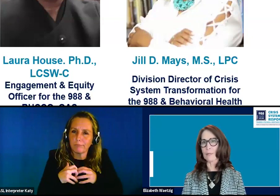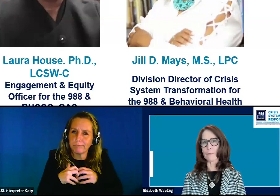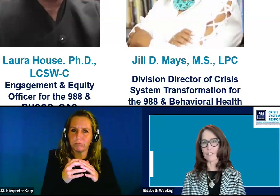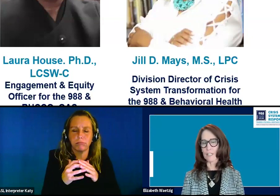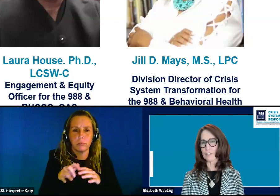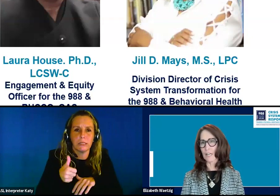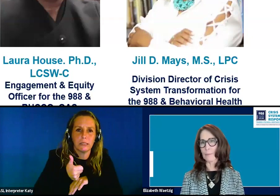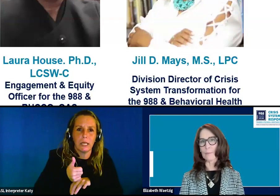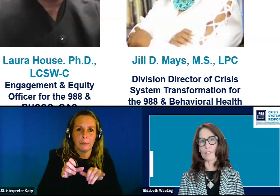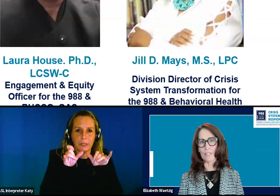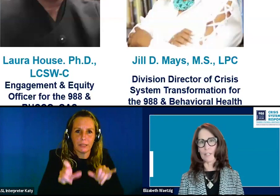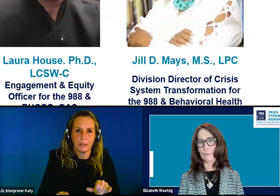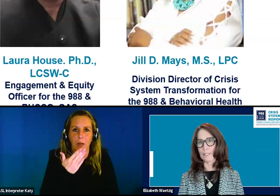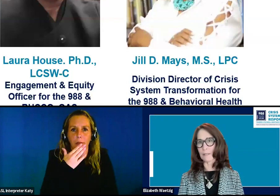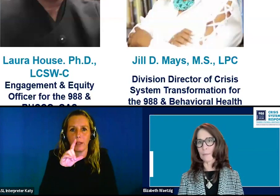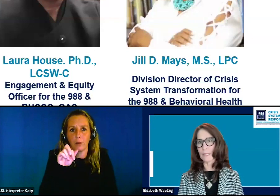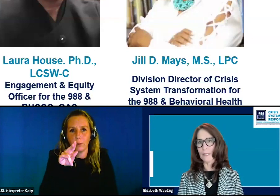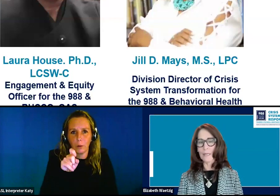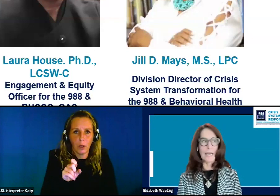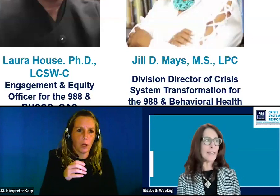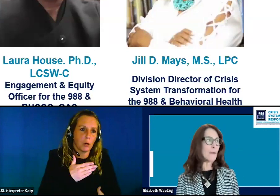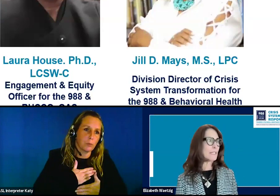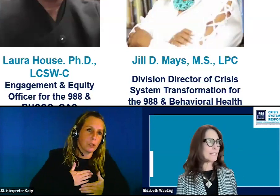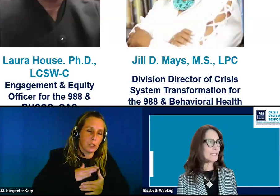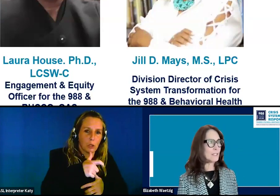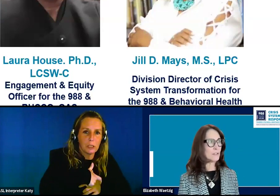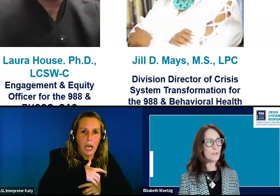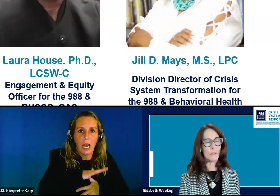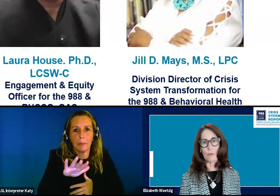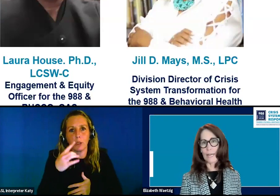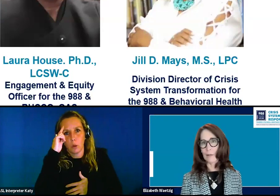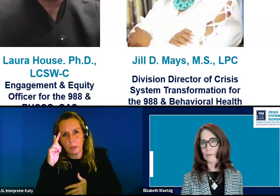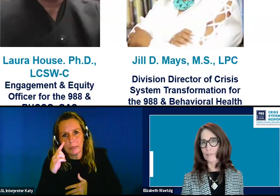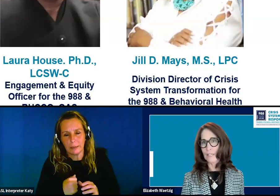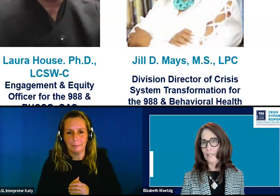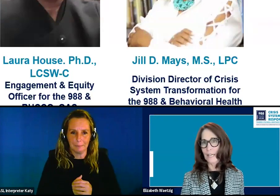We appreciate your time. We appreciate your wisdom. And now I'd like to introduce Laura house.